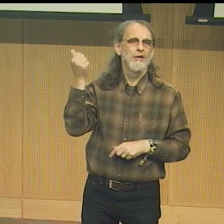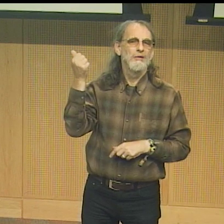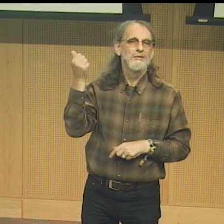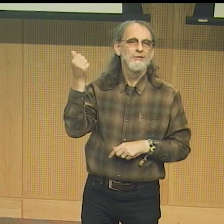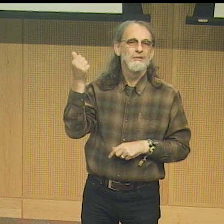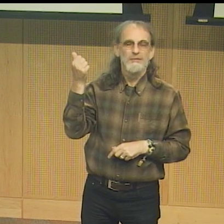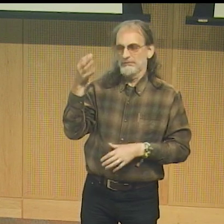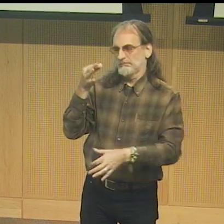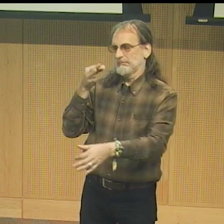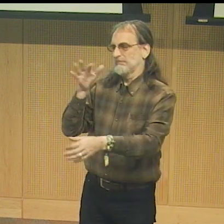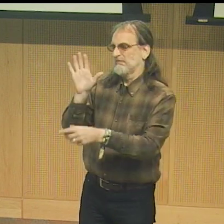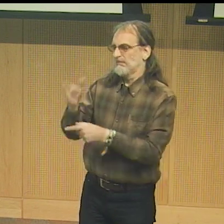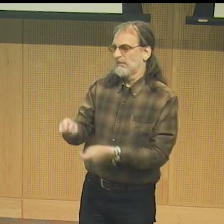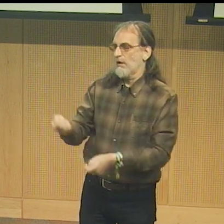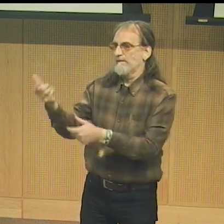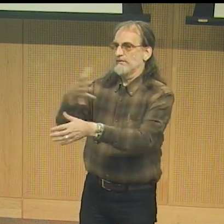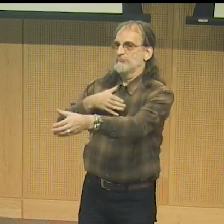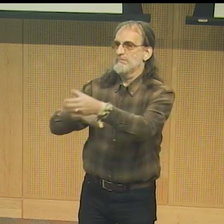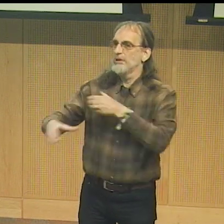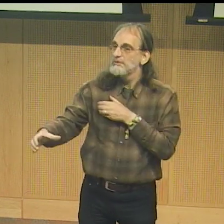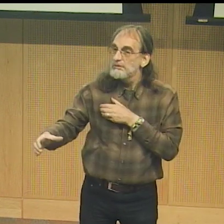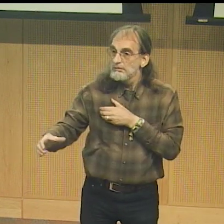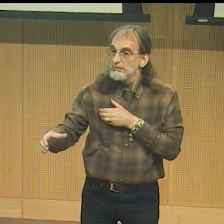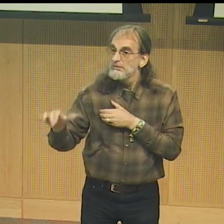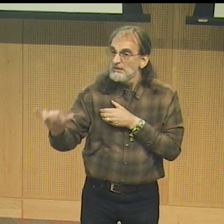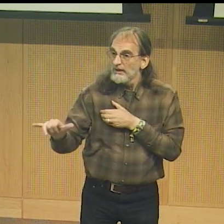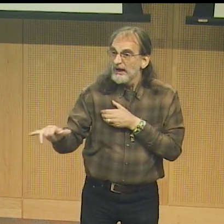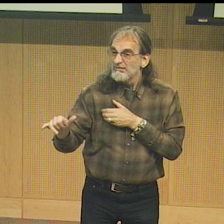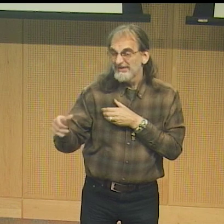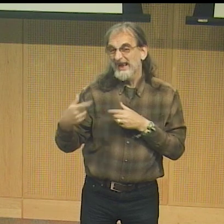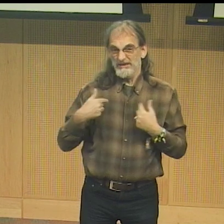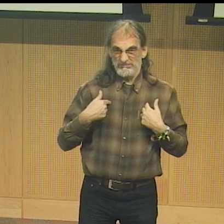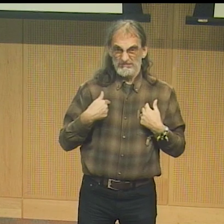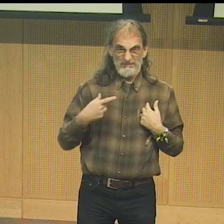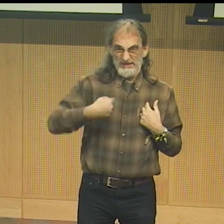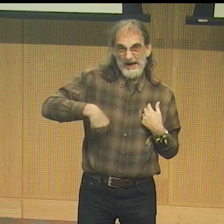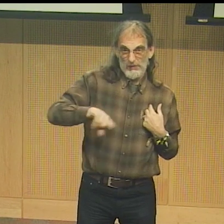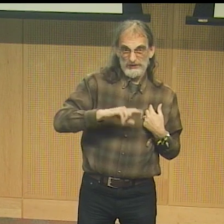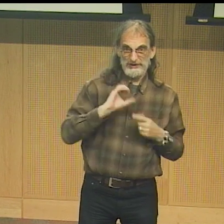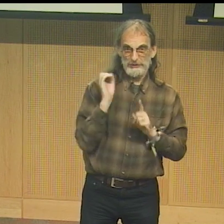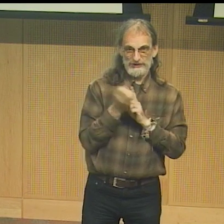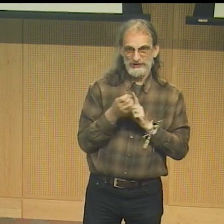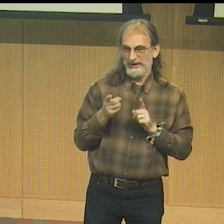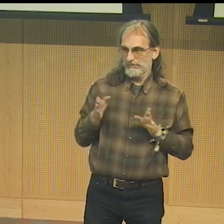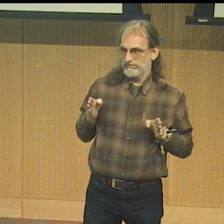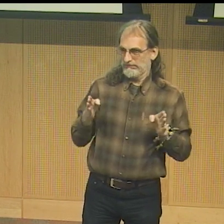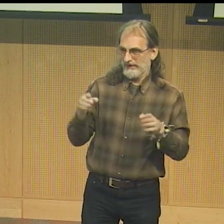culture's language is degraded until it's decimated and no longer exists.